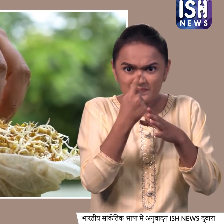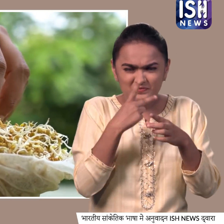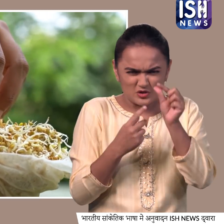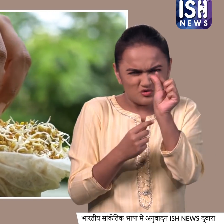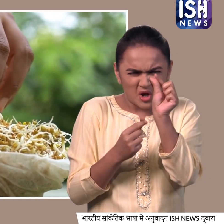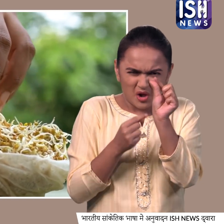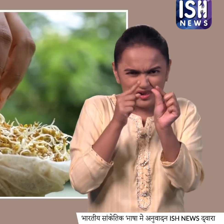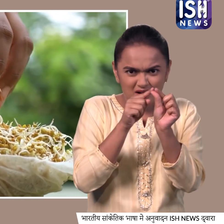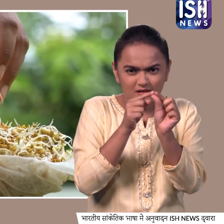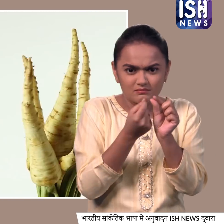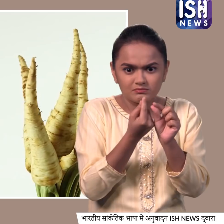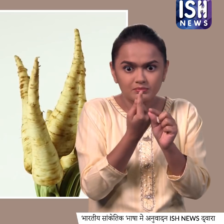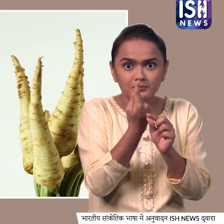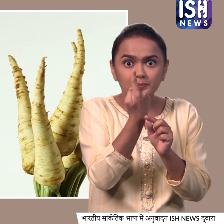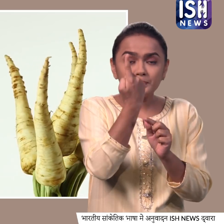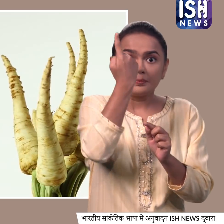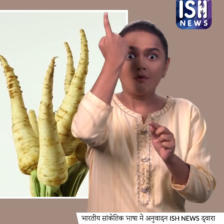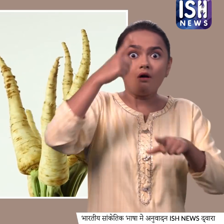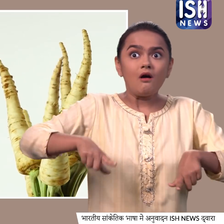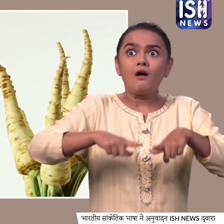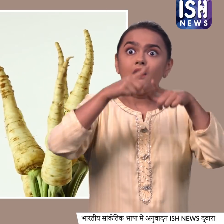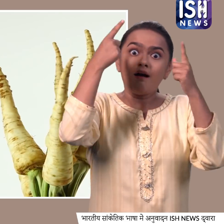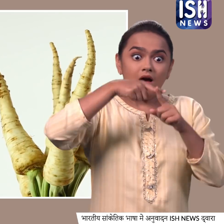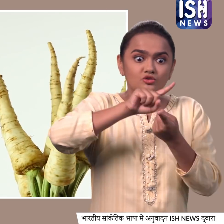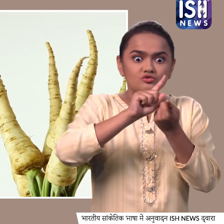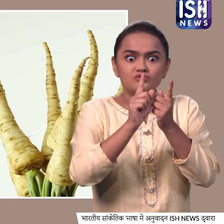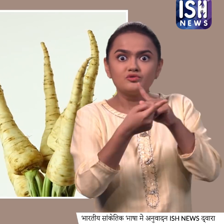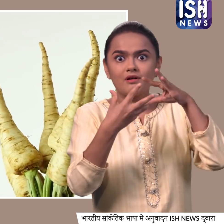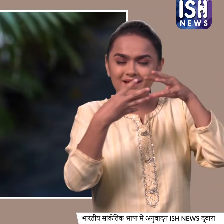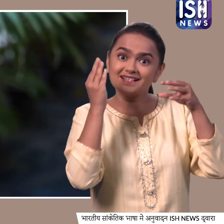This little sprout grows up to become a big radish plant